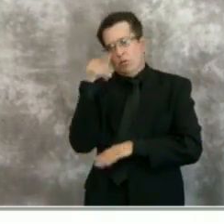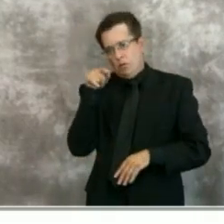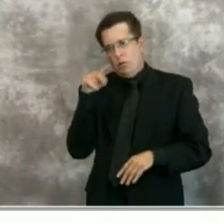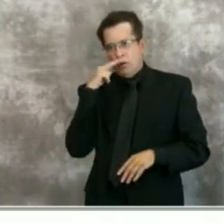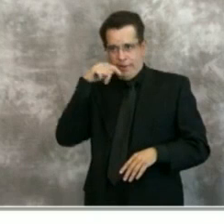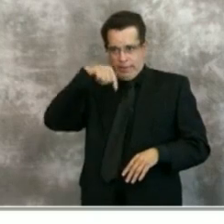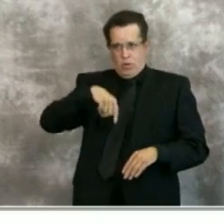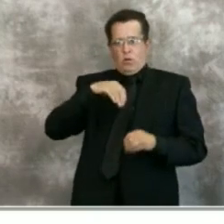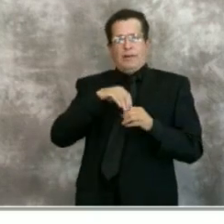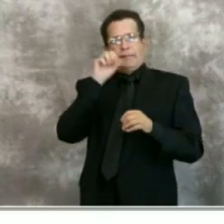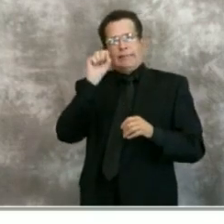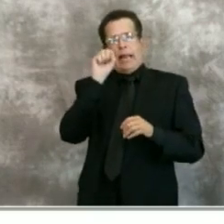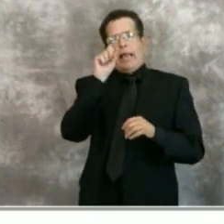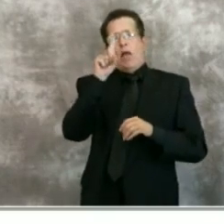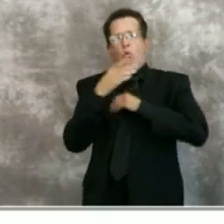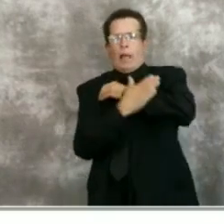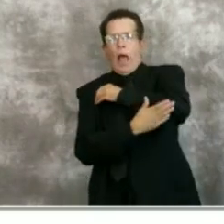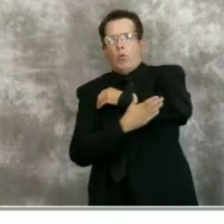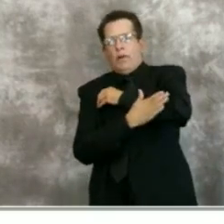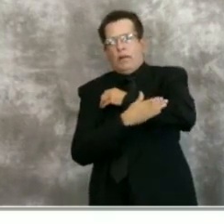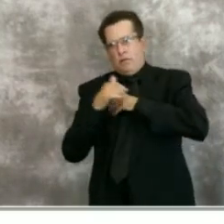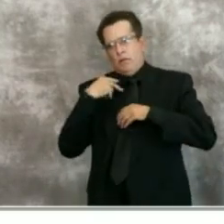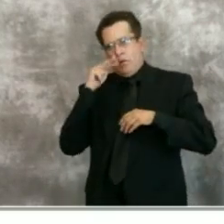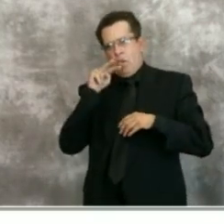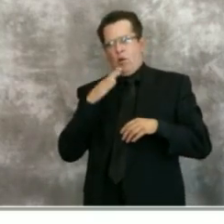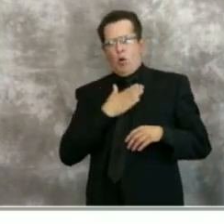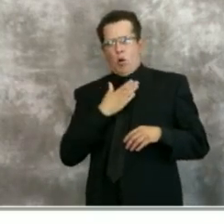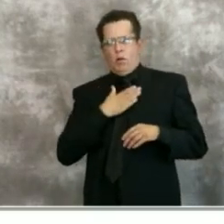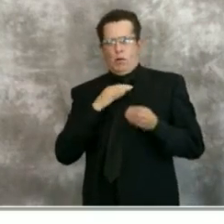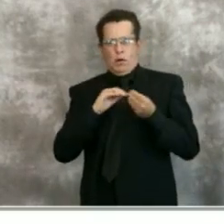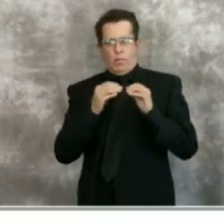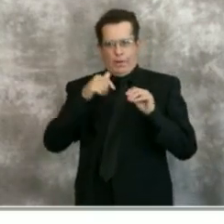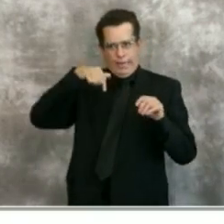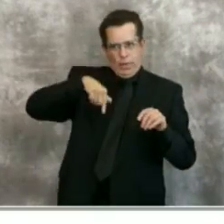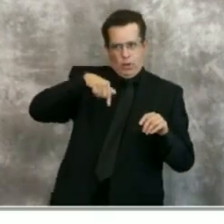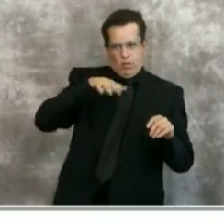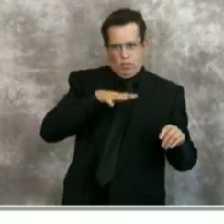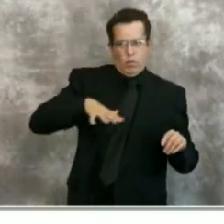JOHNS HOPKINS DASHBOARD AND IT WAS A TAME TODAY AROUND NOON. COUNTY OF SAN DIEGO